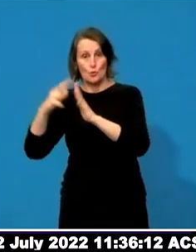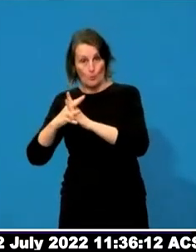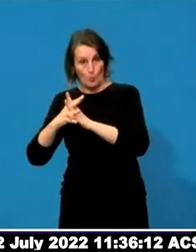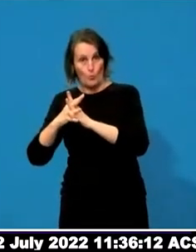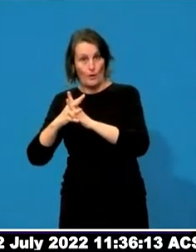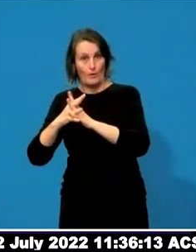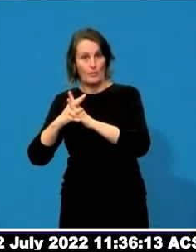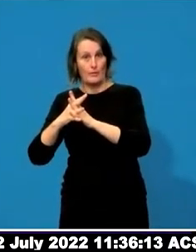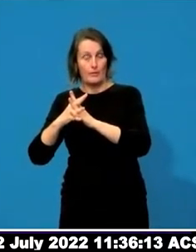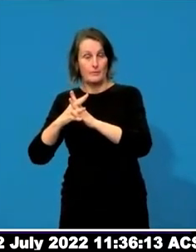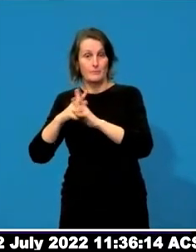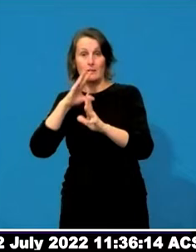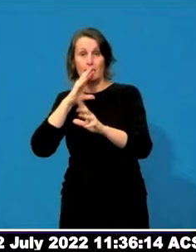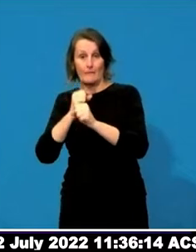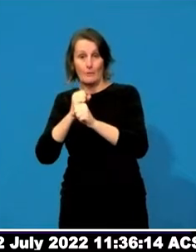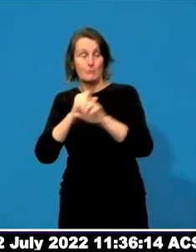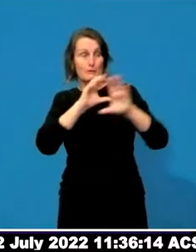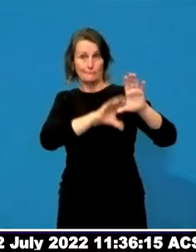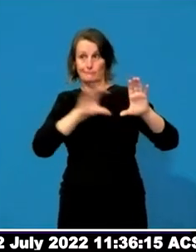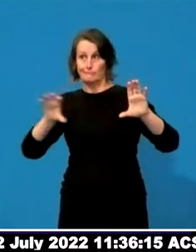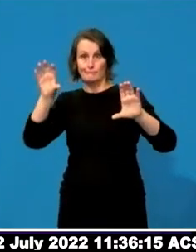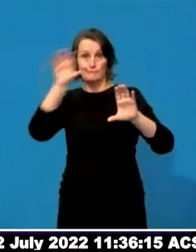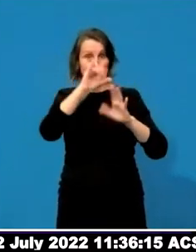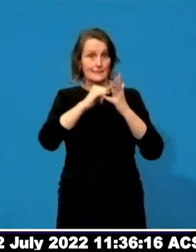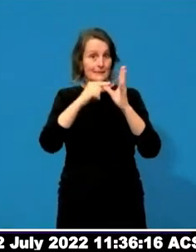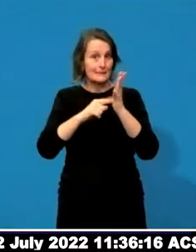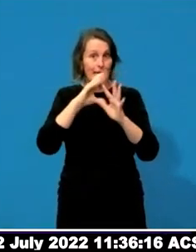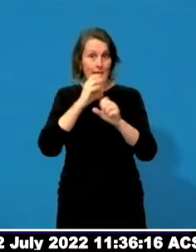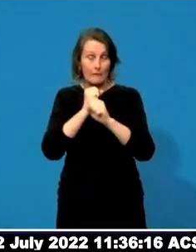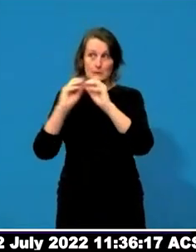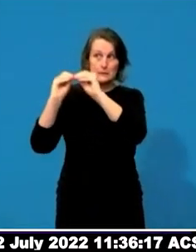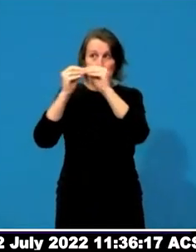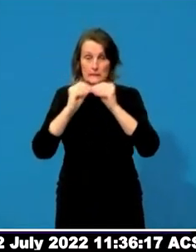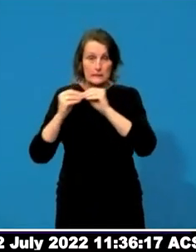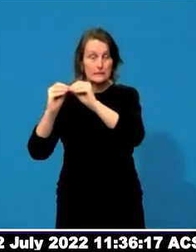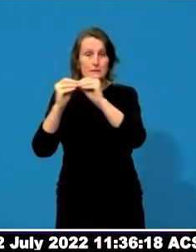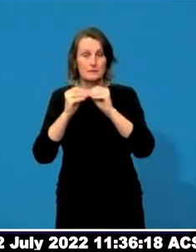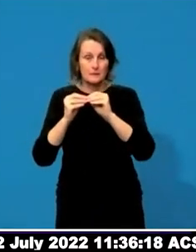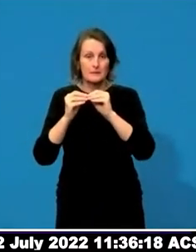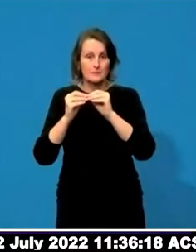with a coalition of peaks. That's a result of being in the post-ATSIC period.